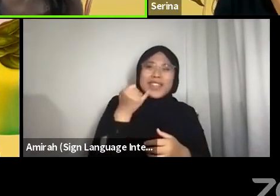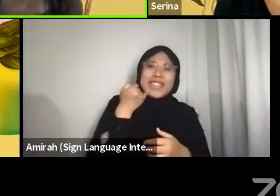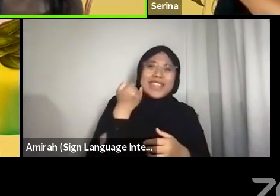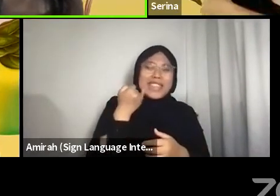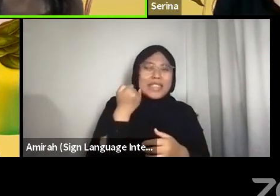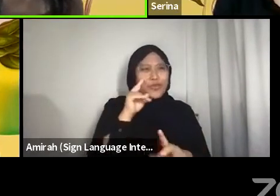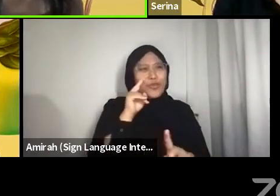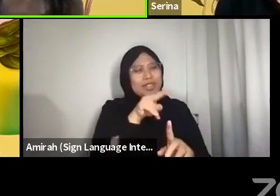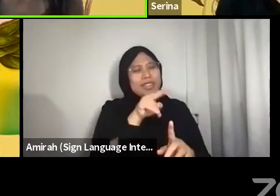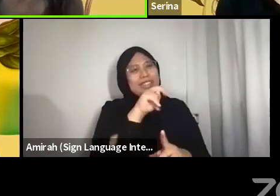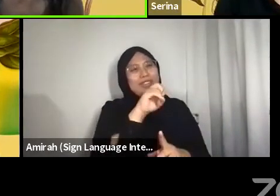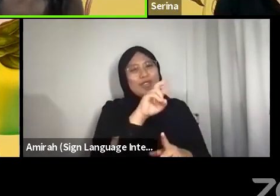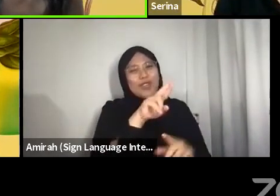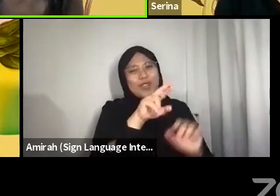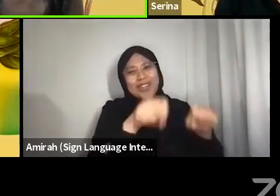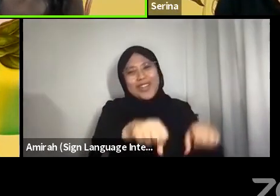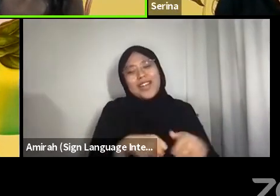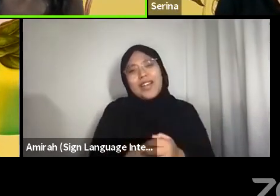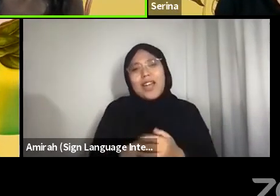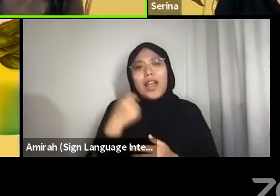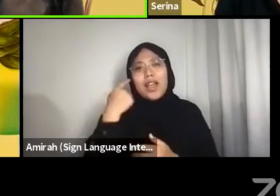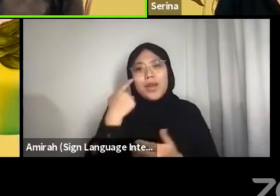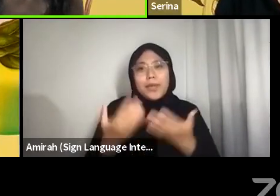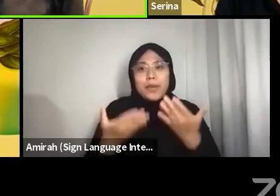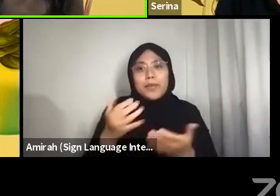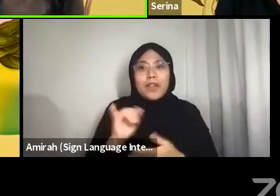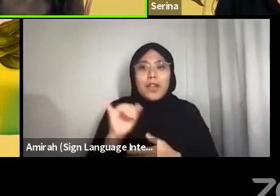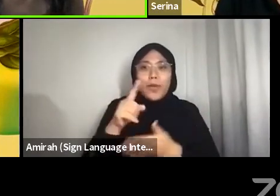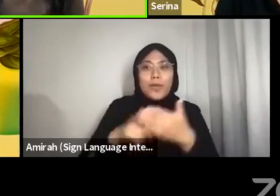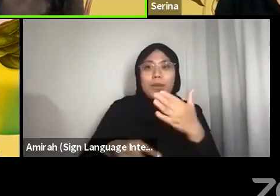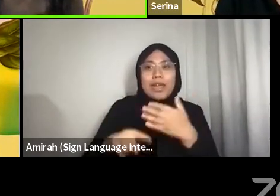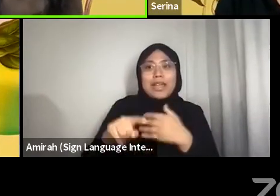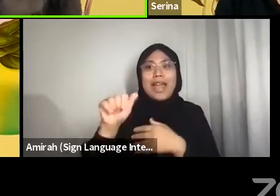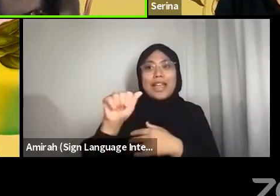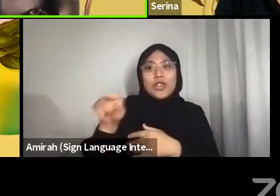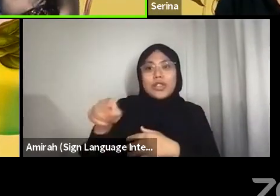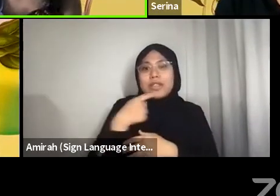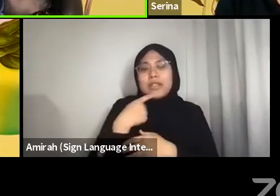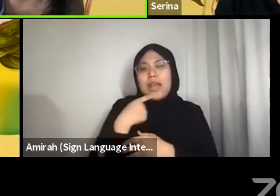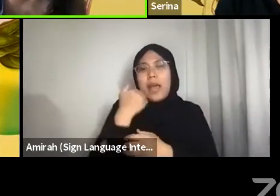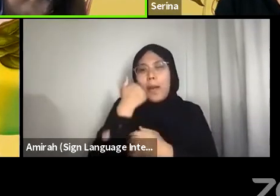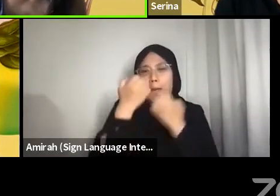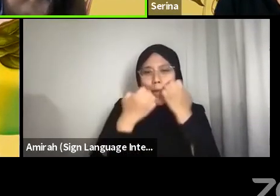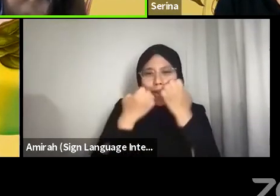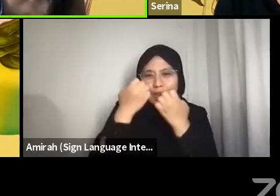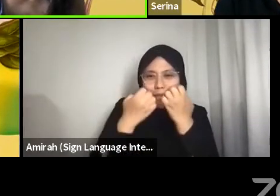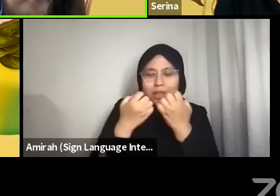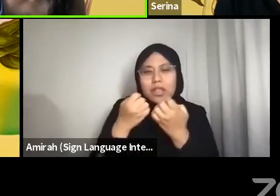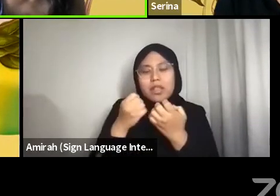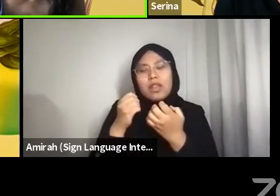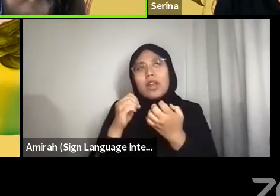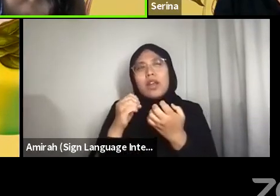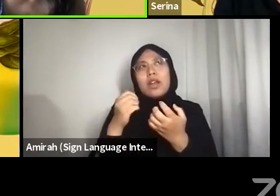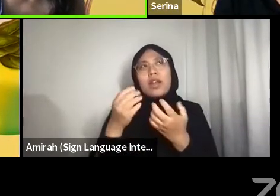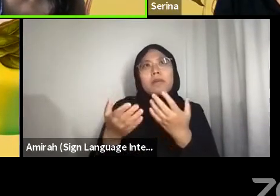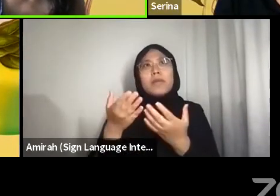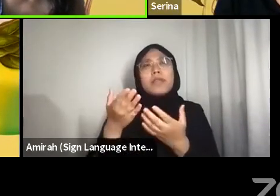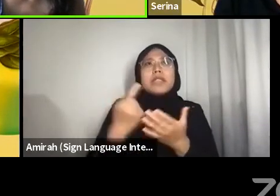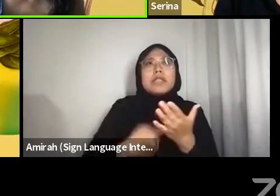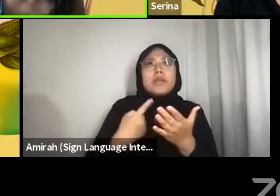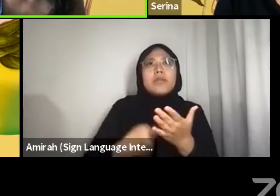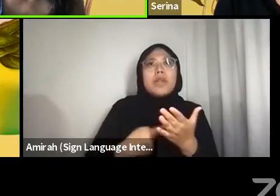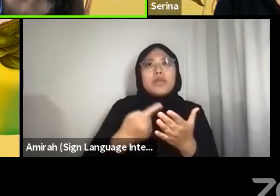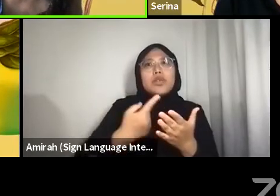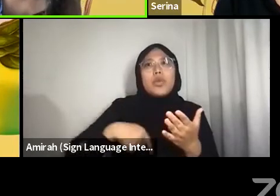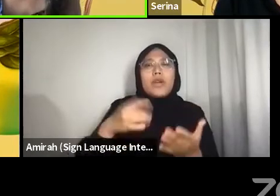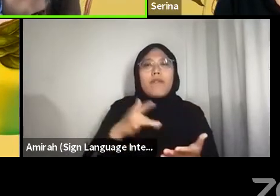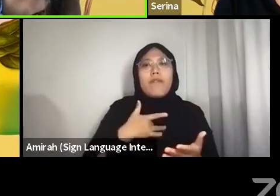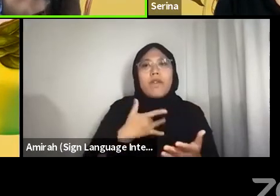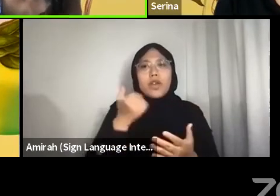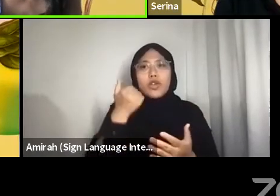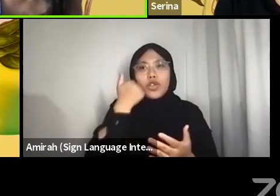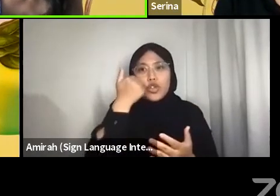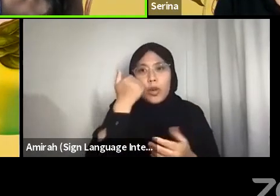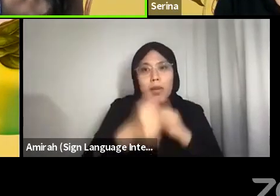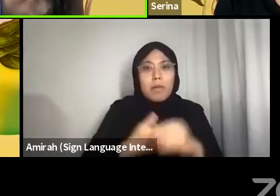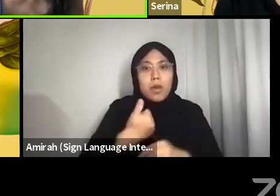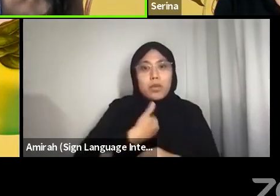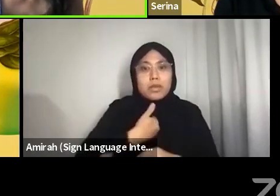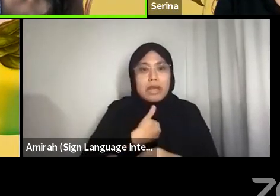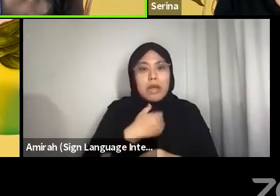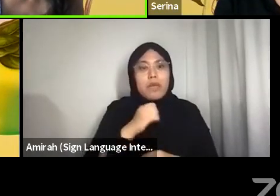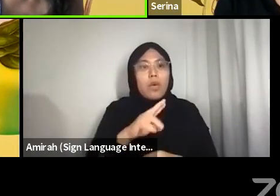But I think maybe what Angelia said about embarrassment, maybe sometimes we might feel shame about ourselves or our stories.